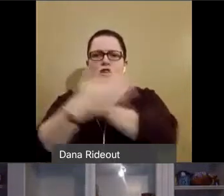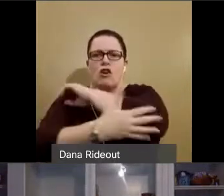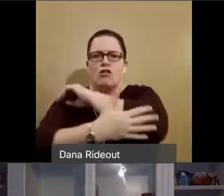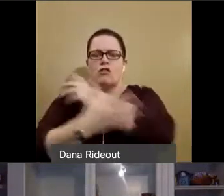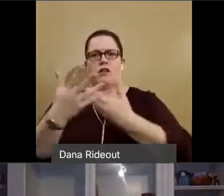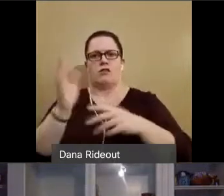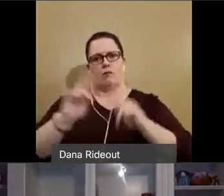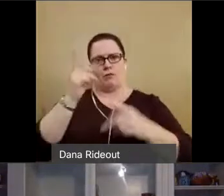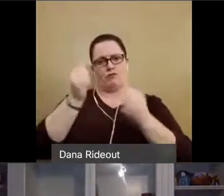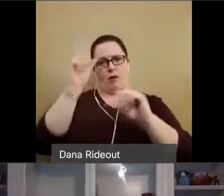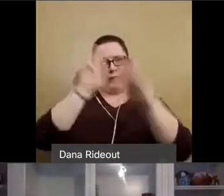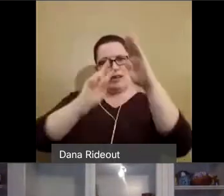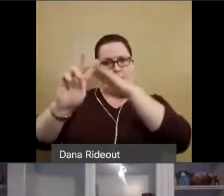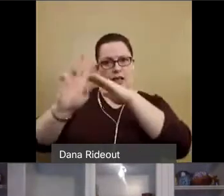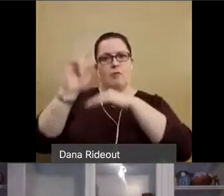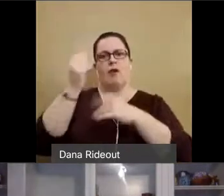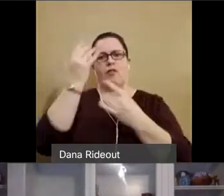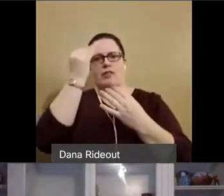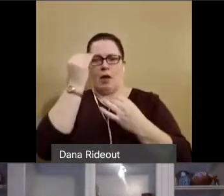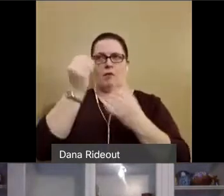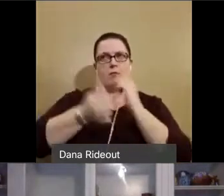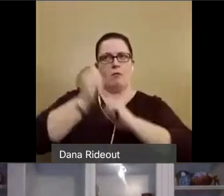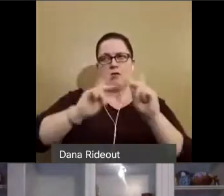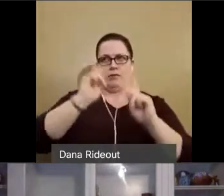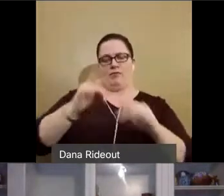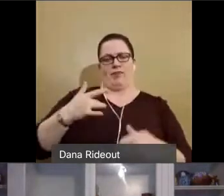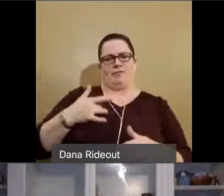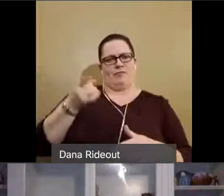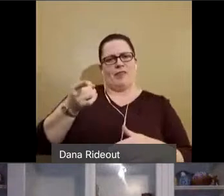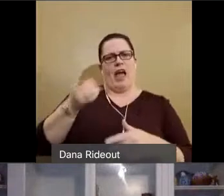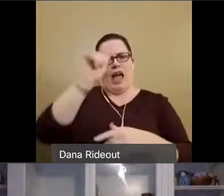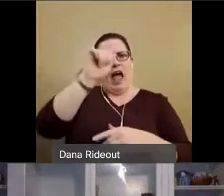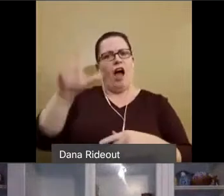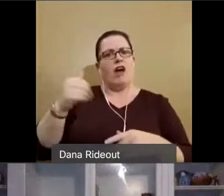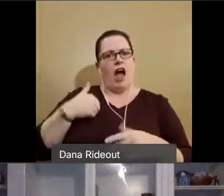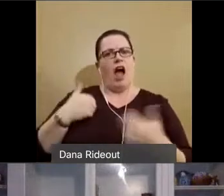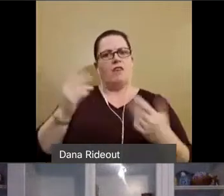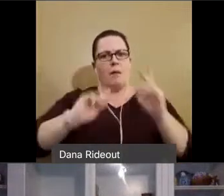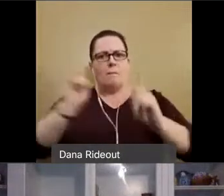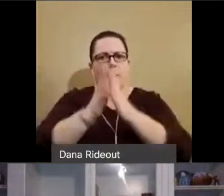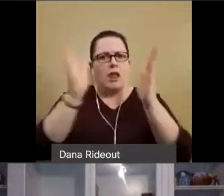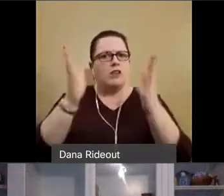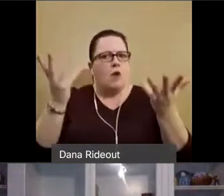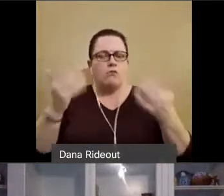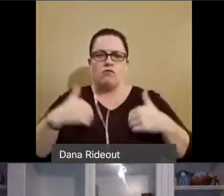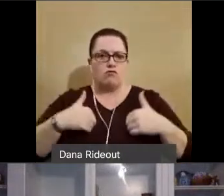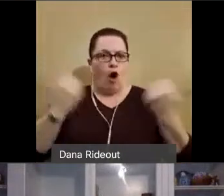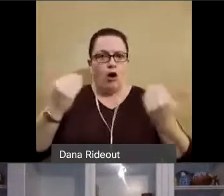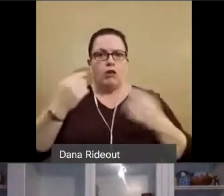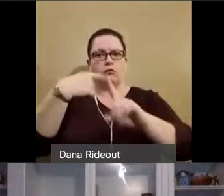And when you think about why most people say, well, it's a young population in Africa, and, you know, the weather, it's hot. So it's much better.